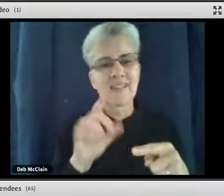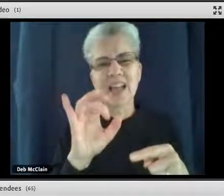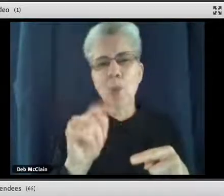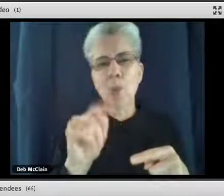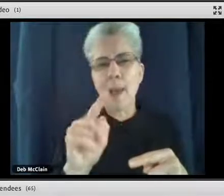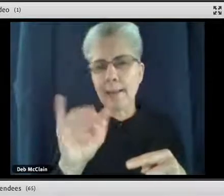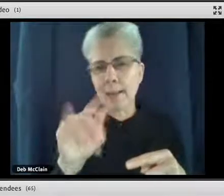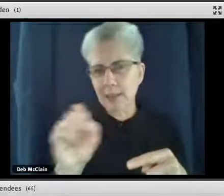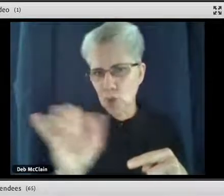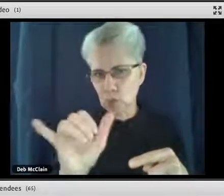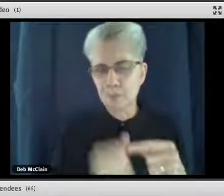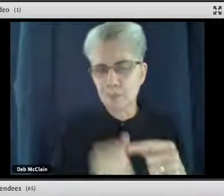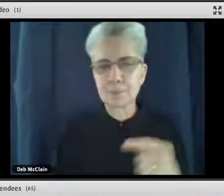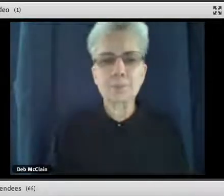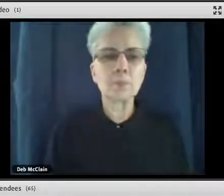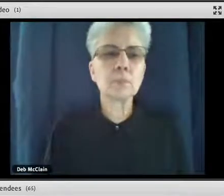But I have direct links here as well.